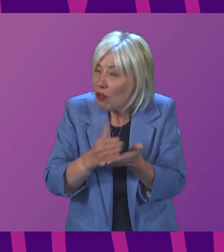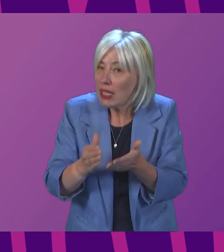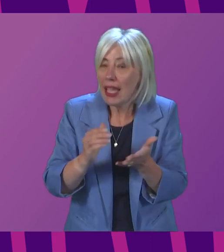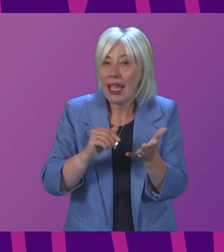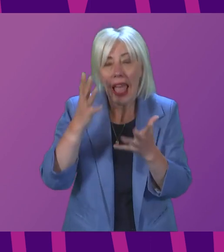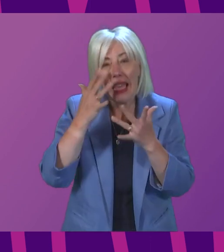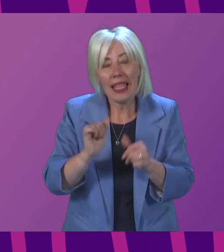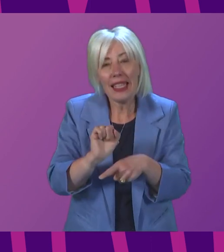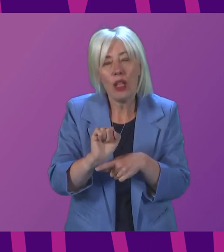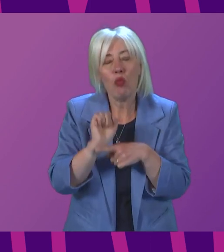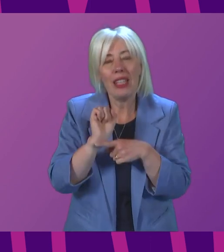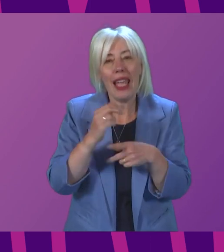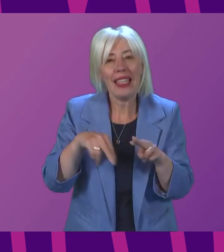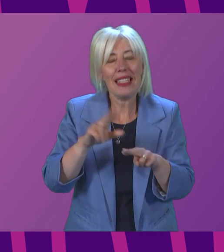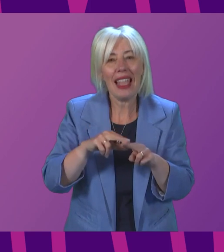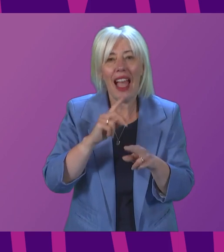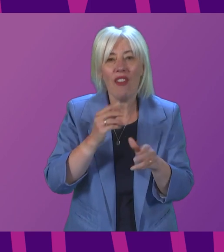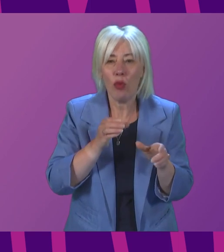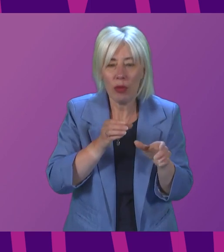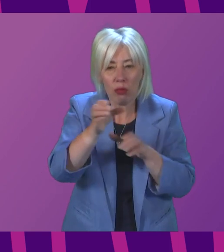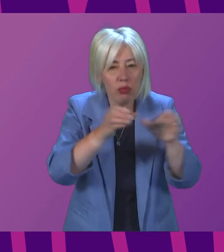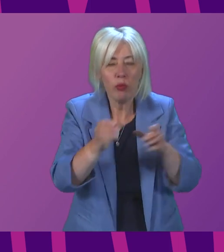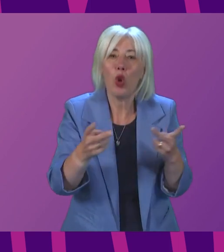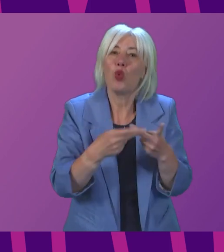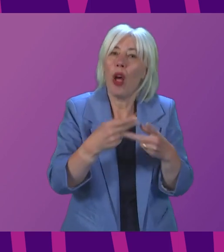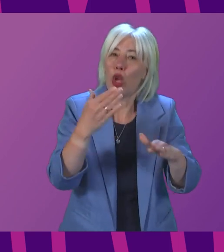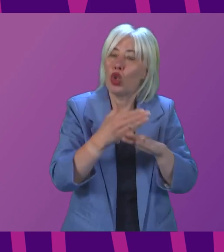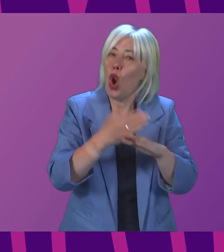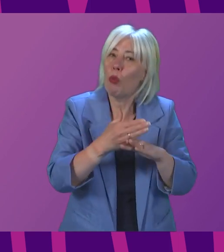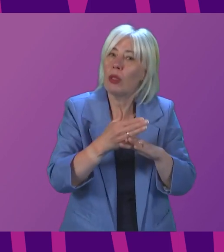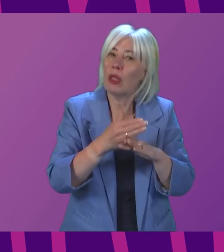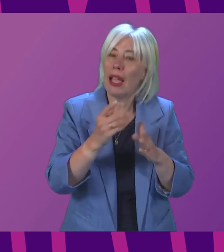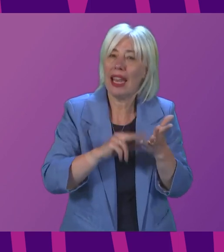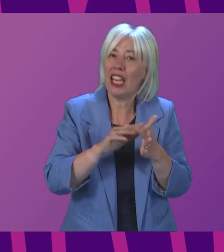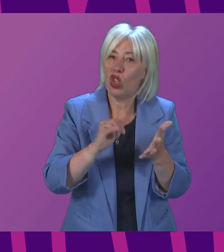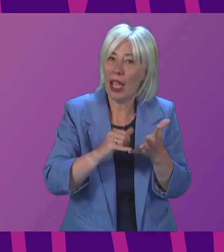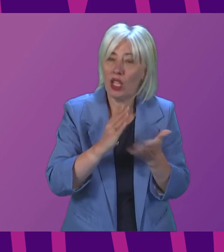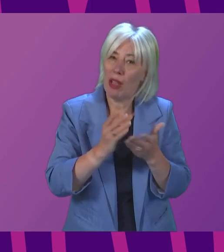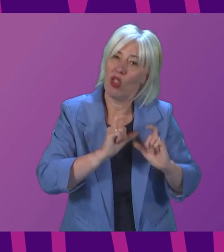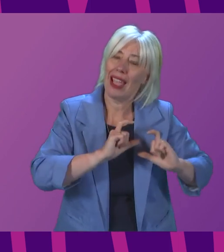to other roles across the NHS in which they can continue the vital work that they have been doing so far?